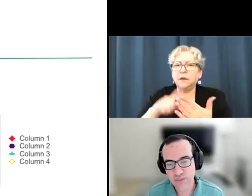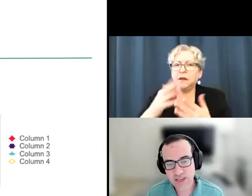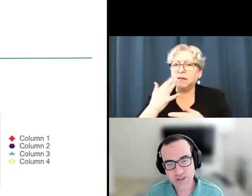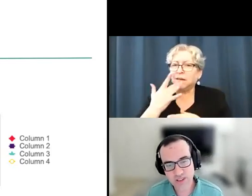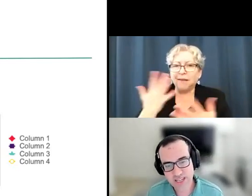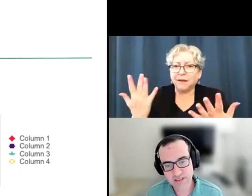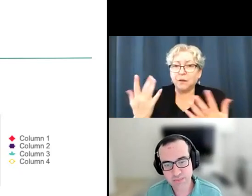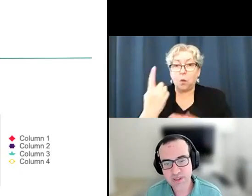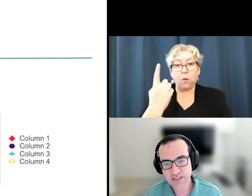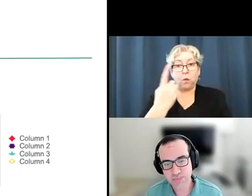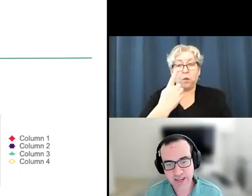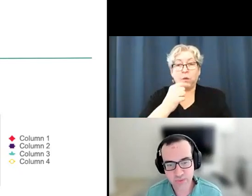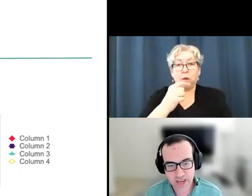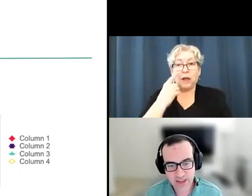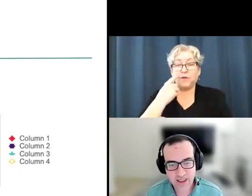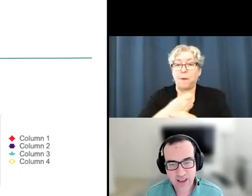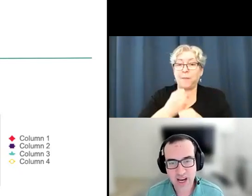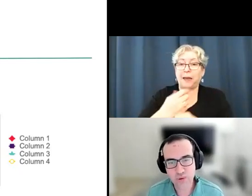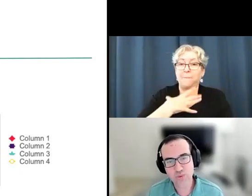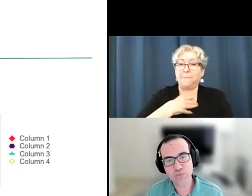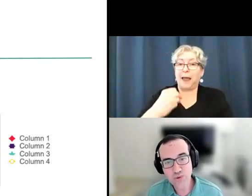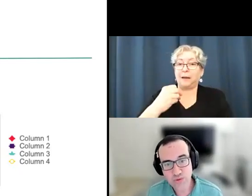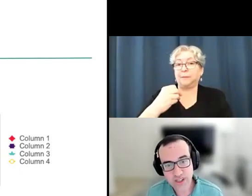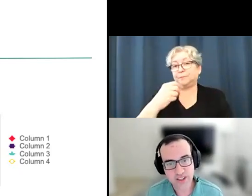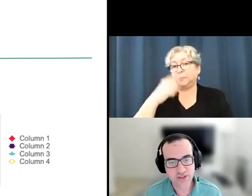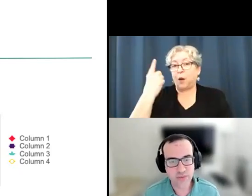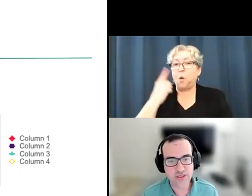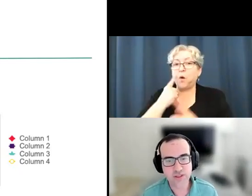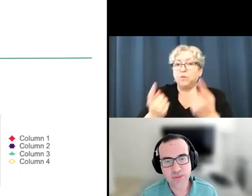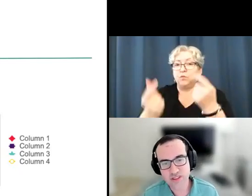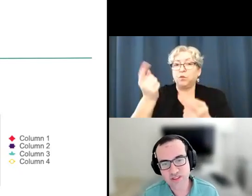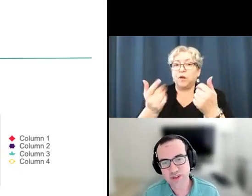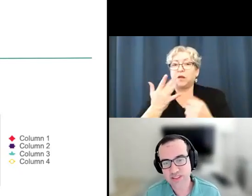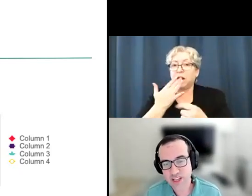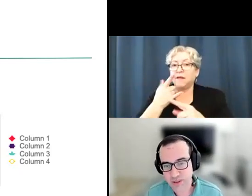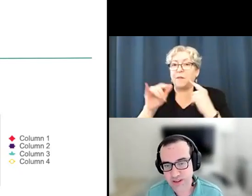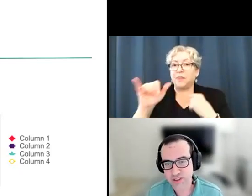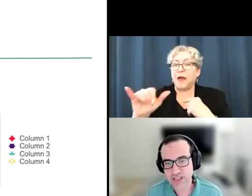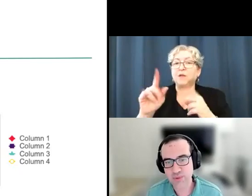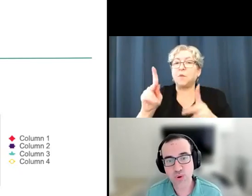if you make those lines in black and white or remove the color information from it, so somebody that's color blind, for example